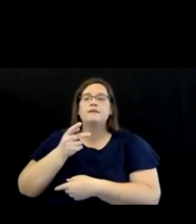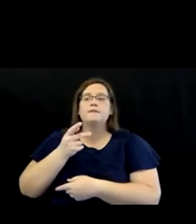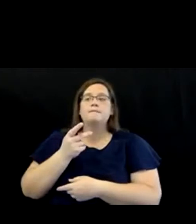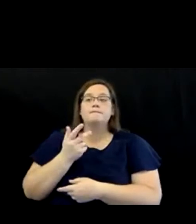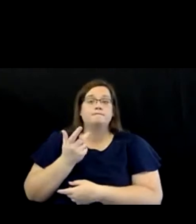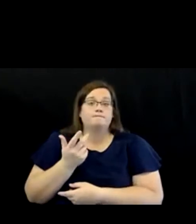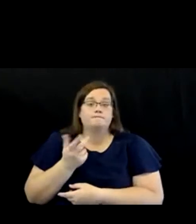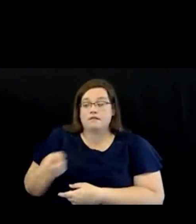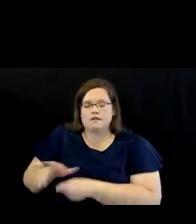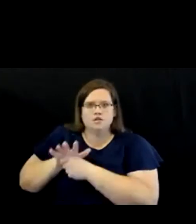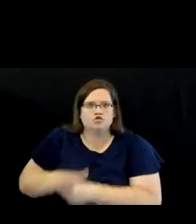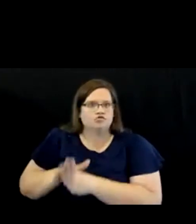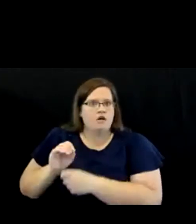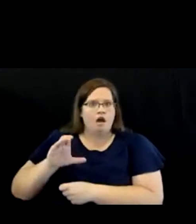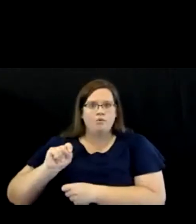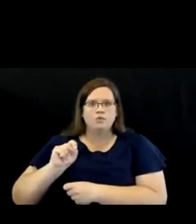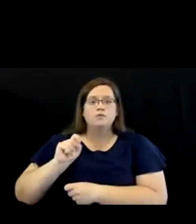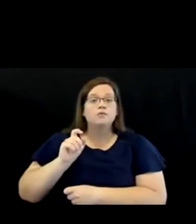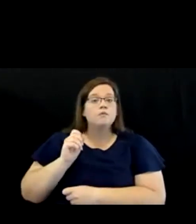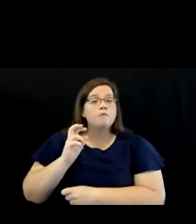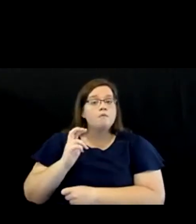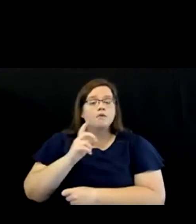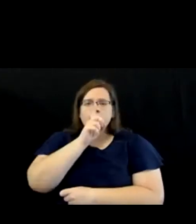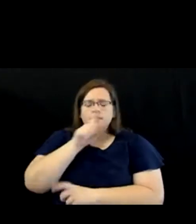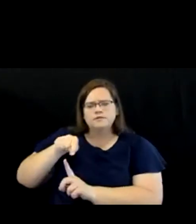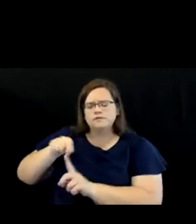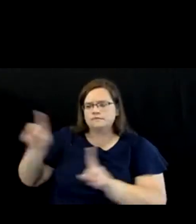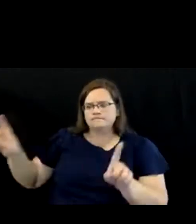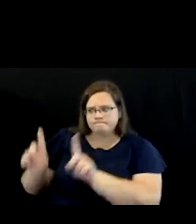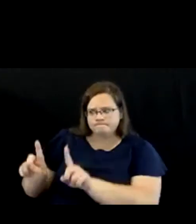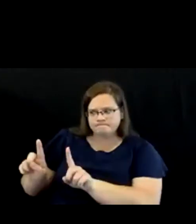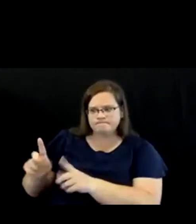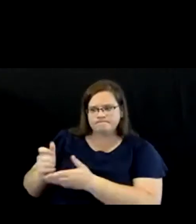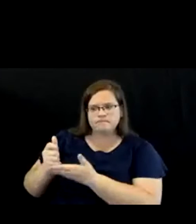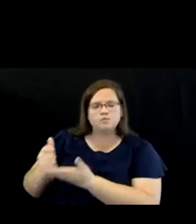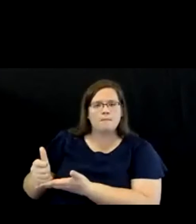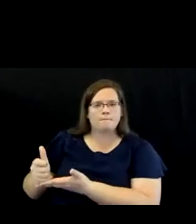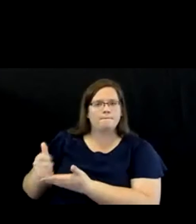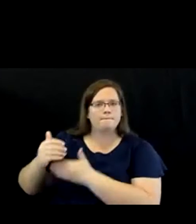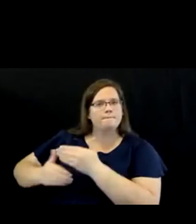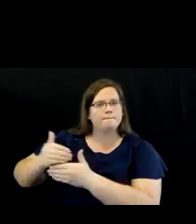stressed out or because they want to make sure somebody is there with them if they need help accessing a bathroom.